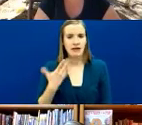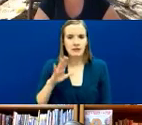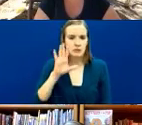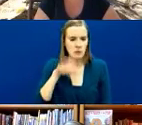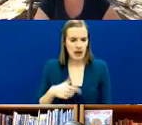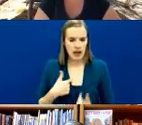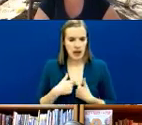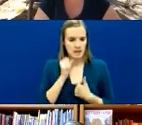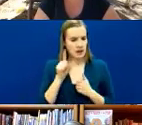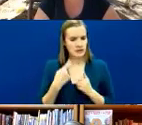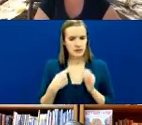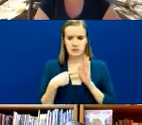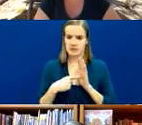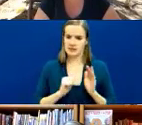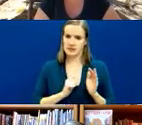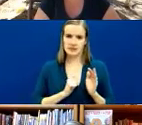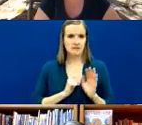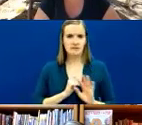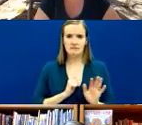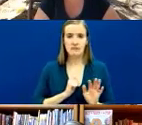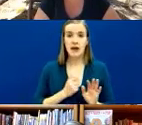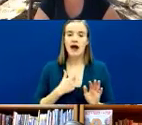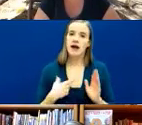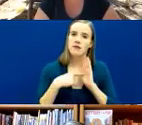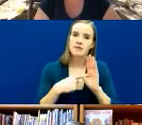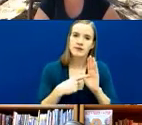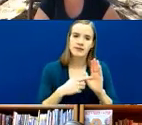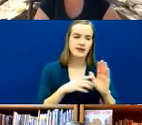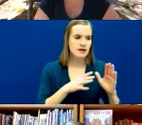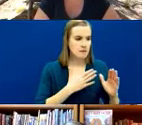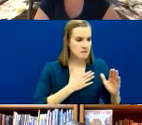representing my generation and future generations of kids with disabilities.